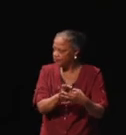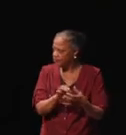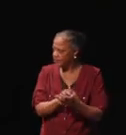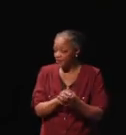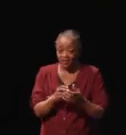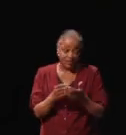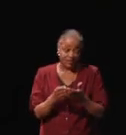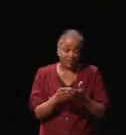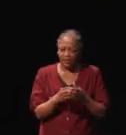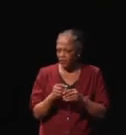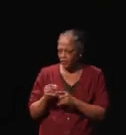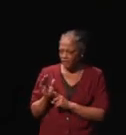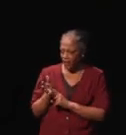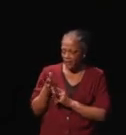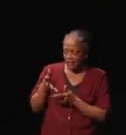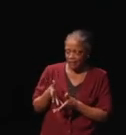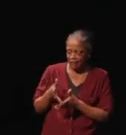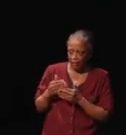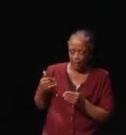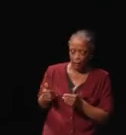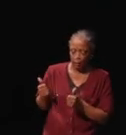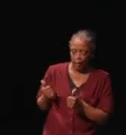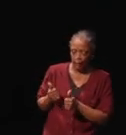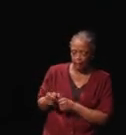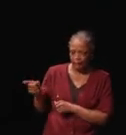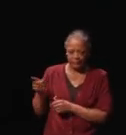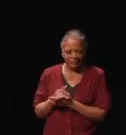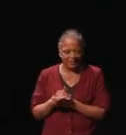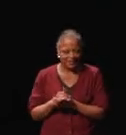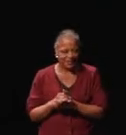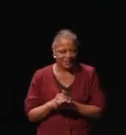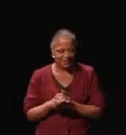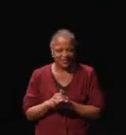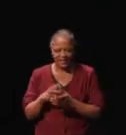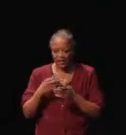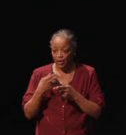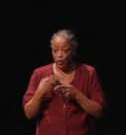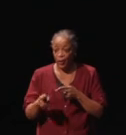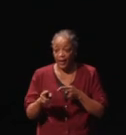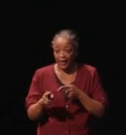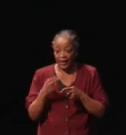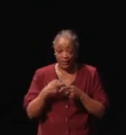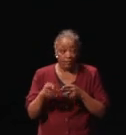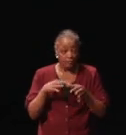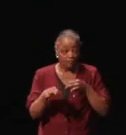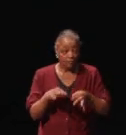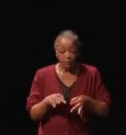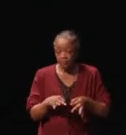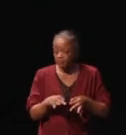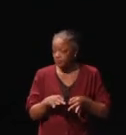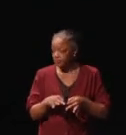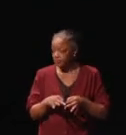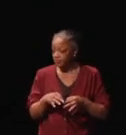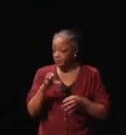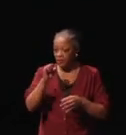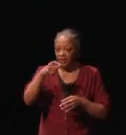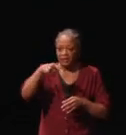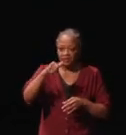Five minutes, okay. This is quick bit on Space Invaders which those are